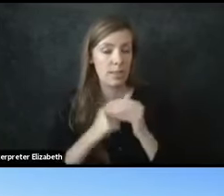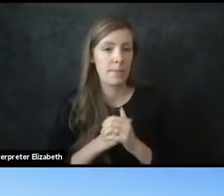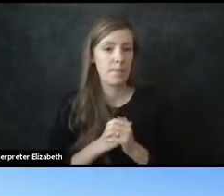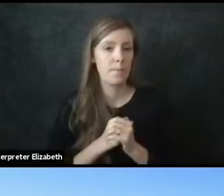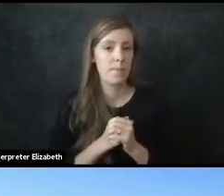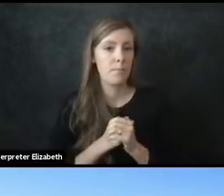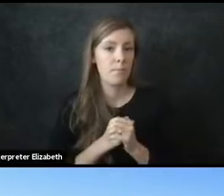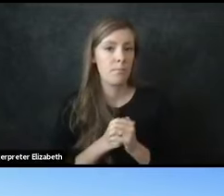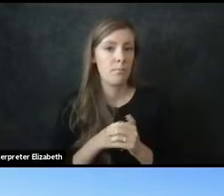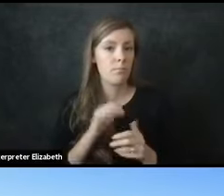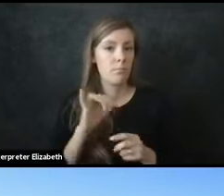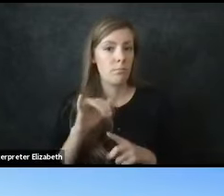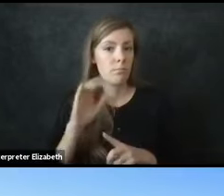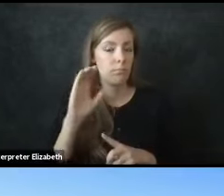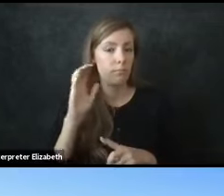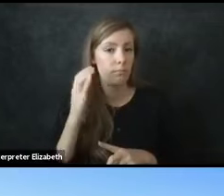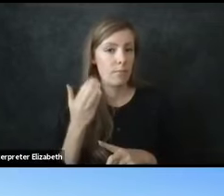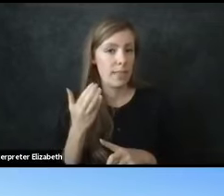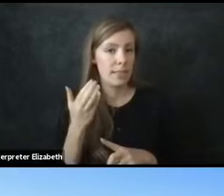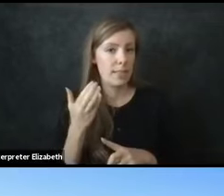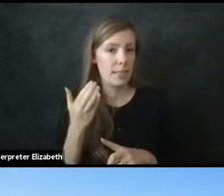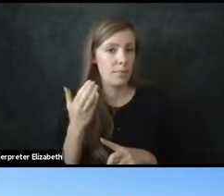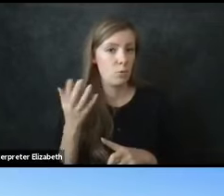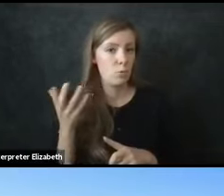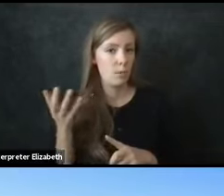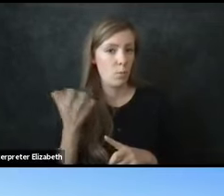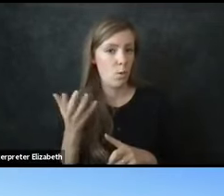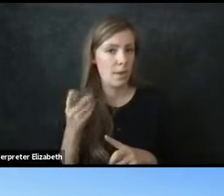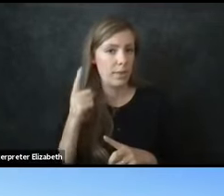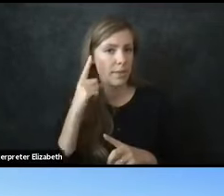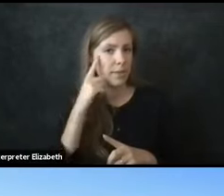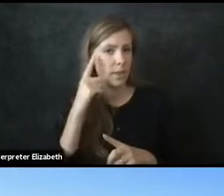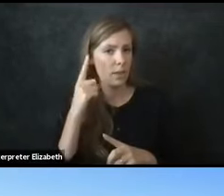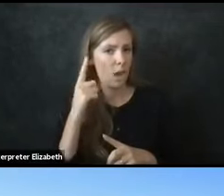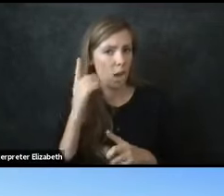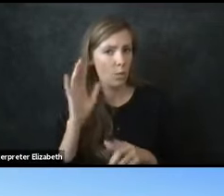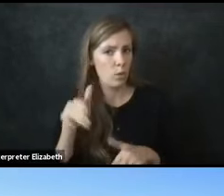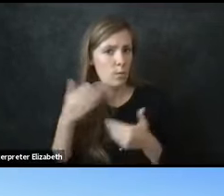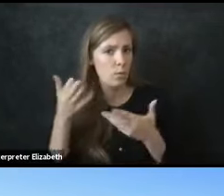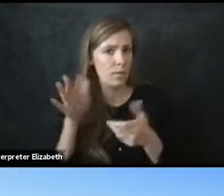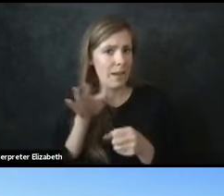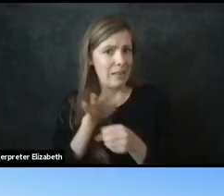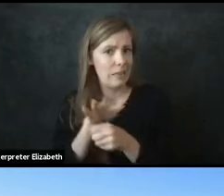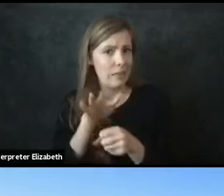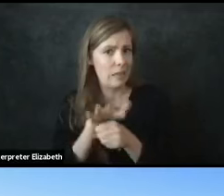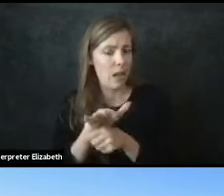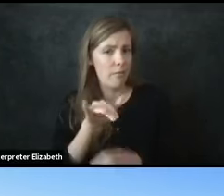That seems to be what they found to be providing enough immune immunity.